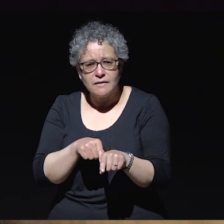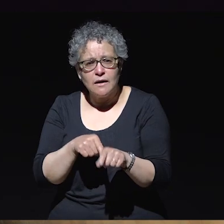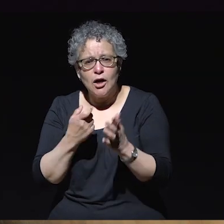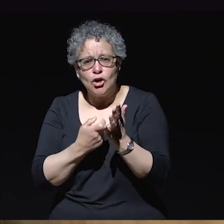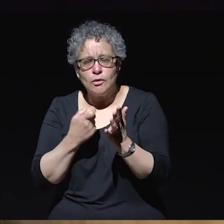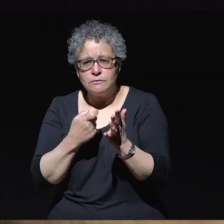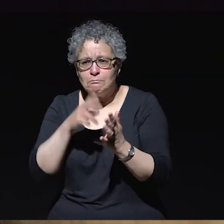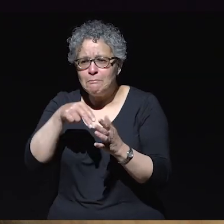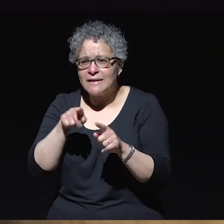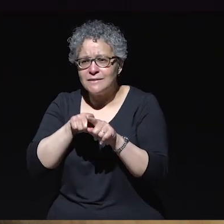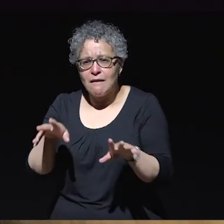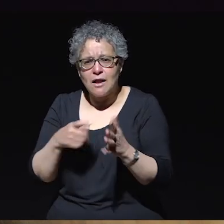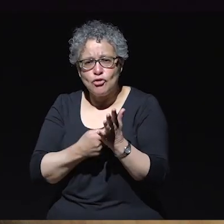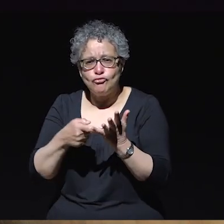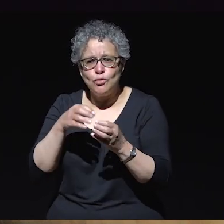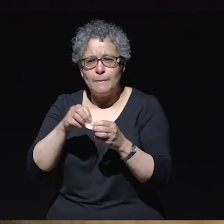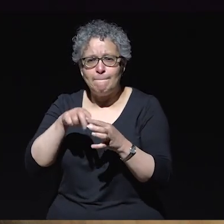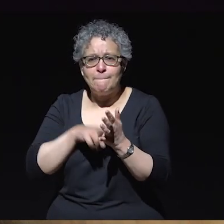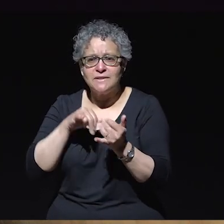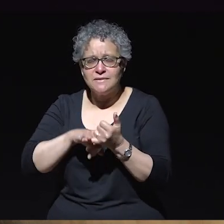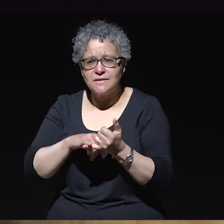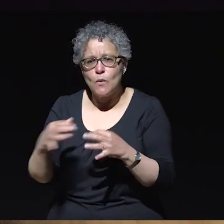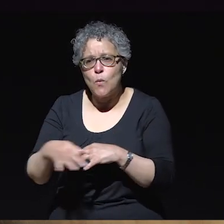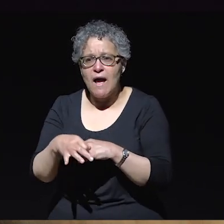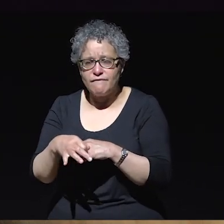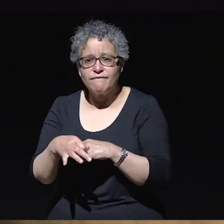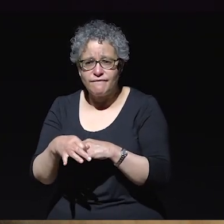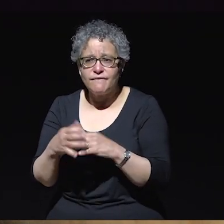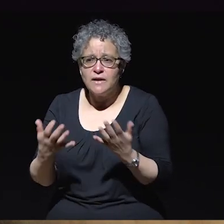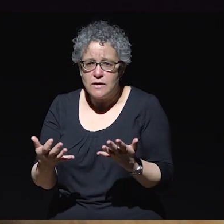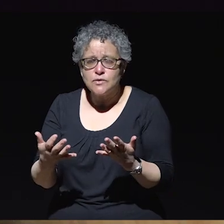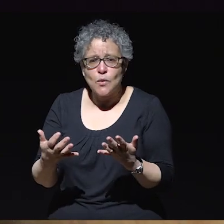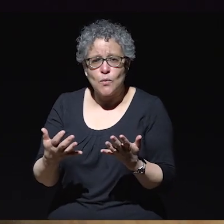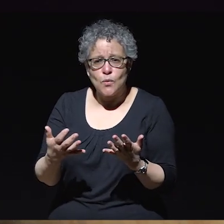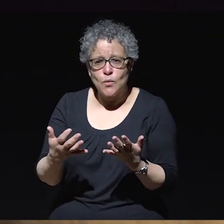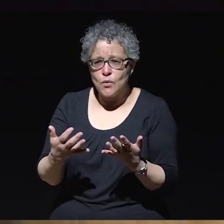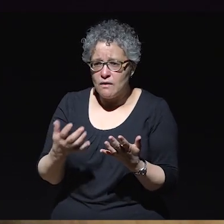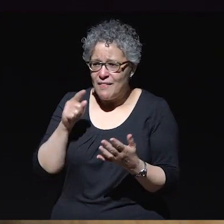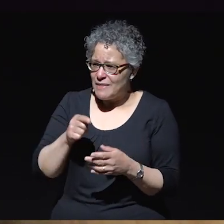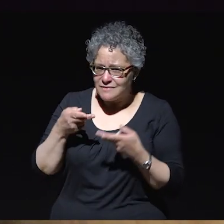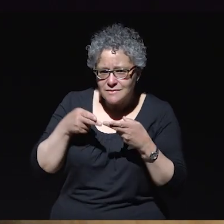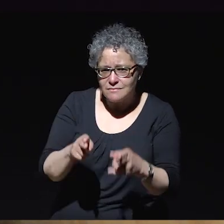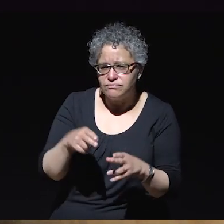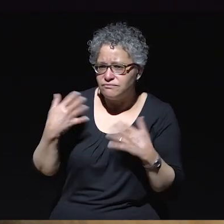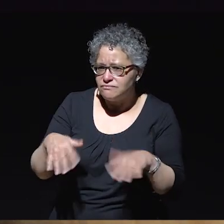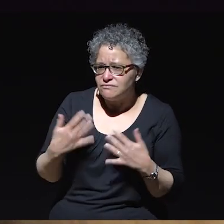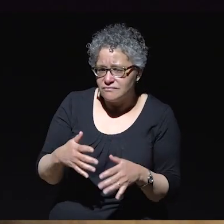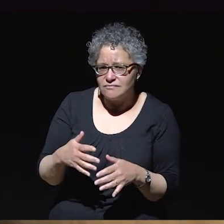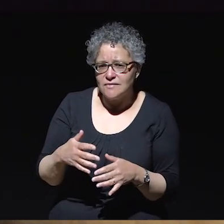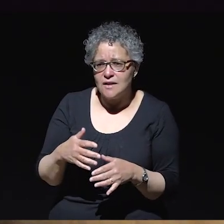how Gainsborough himself continues to work in this vein and how it became so appealing as acquisitions in North America.